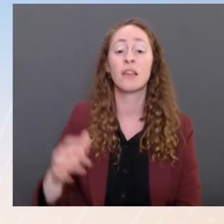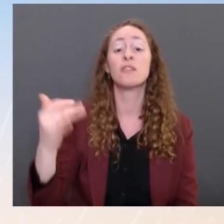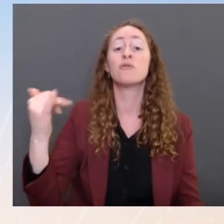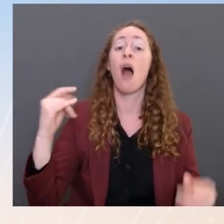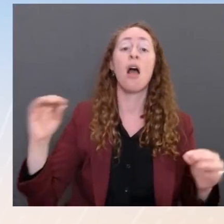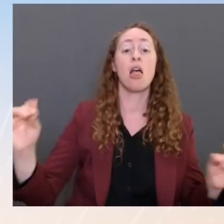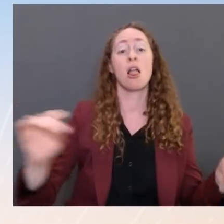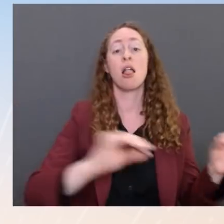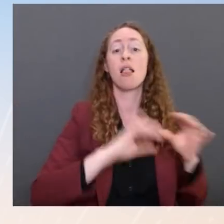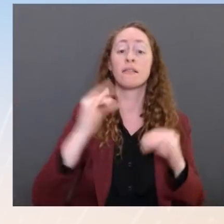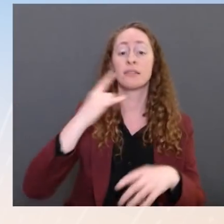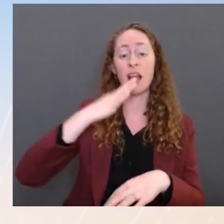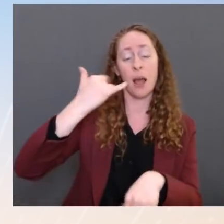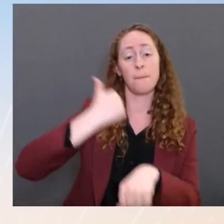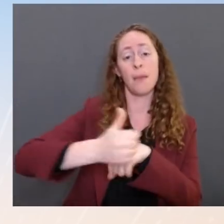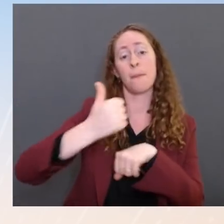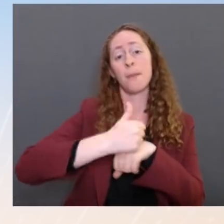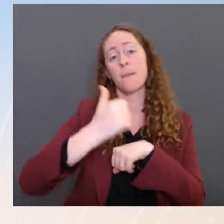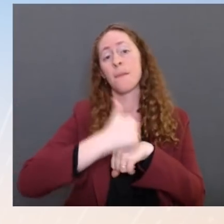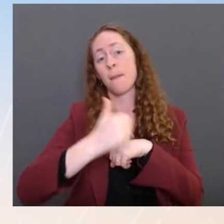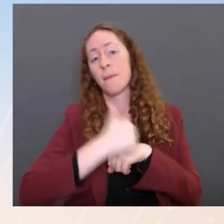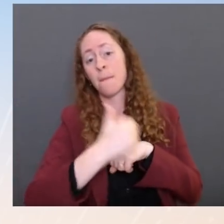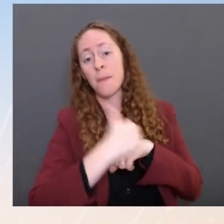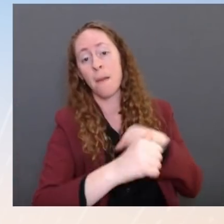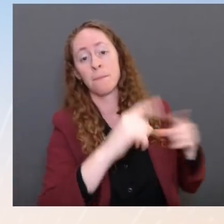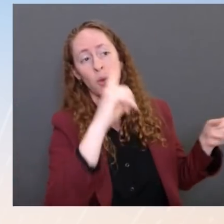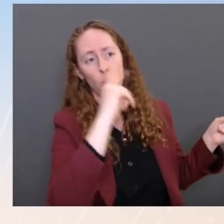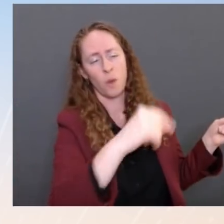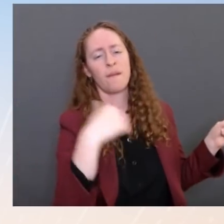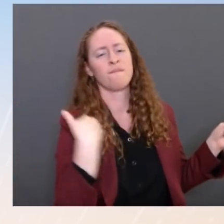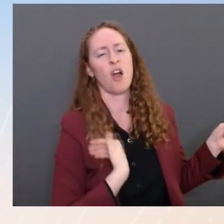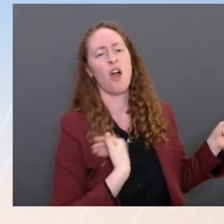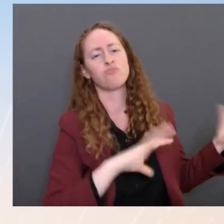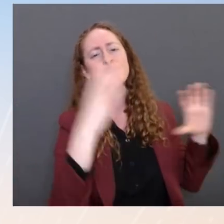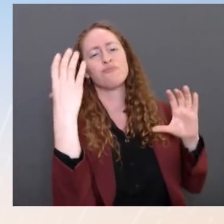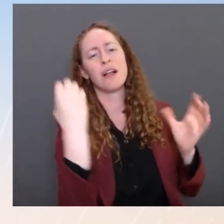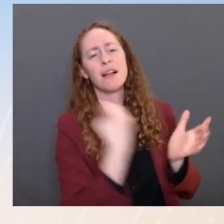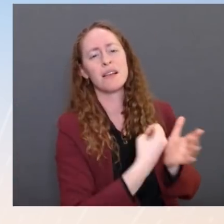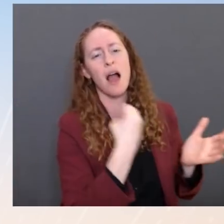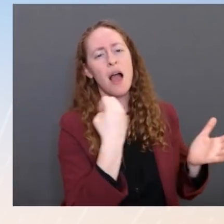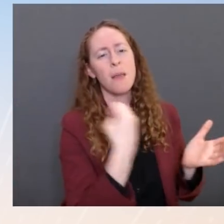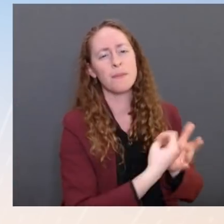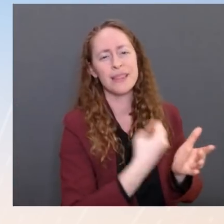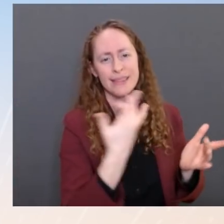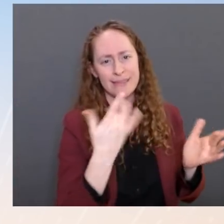He said, "We need to say inflation is a real threat. It's an emergency." So it seems like the President has been ratcheting up this rhetoric --